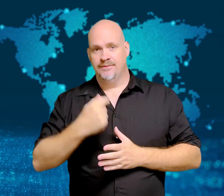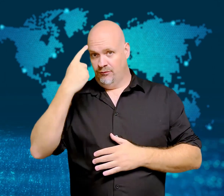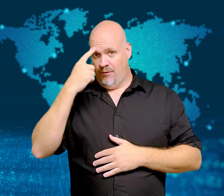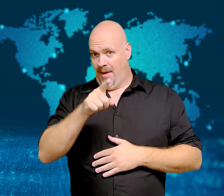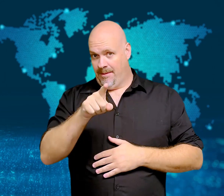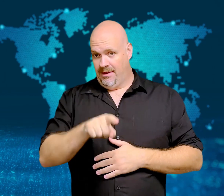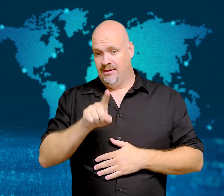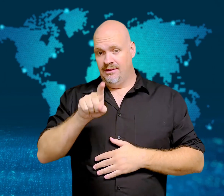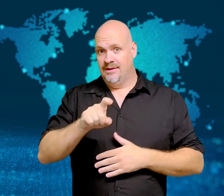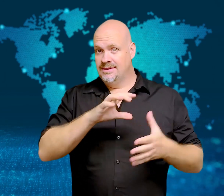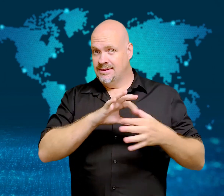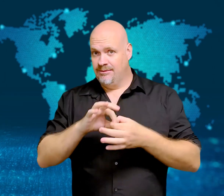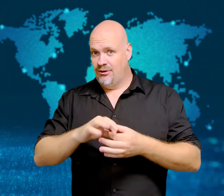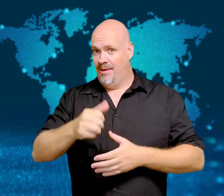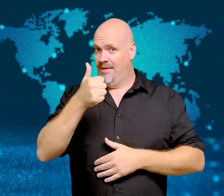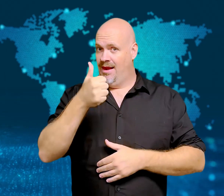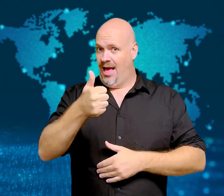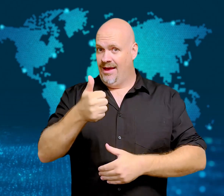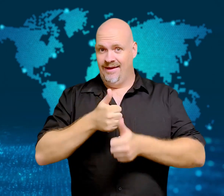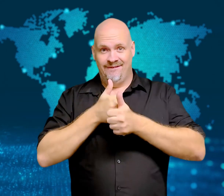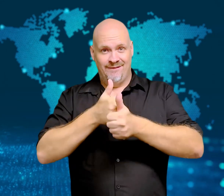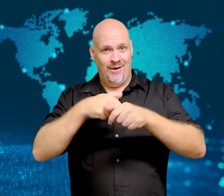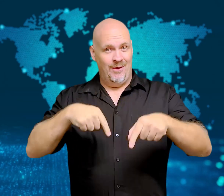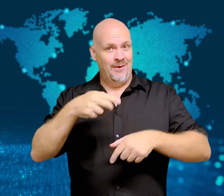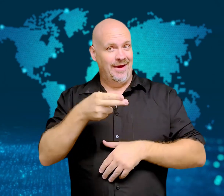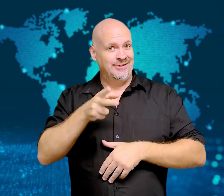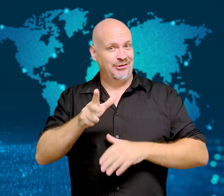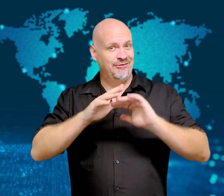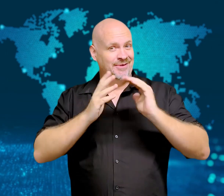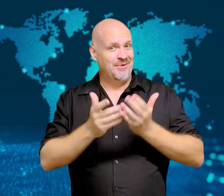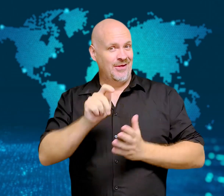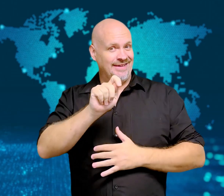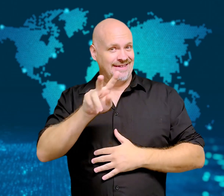Don't forget to subscribe, like, and follow H3 World TV